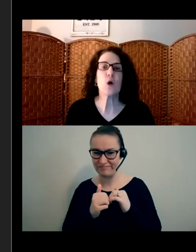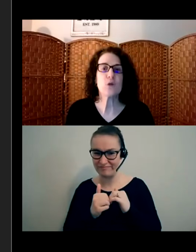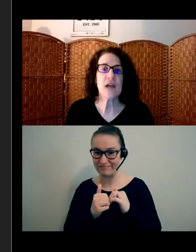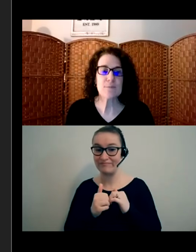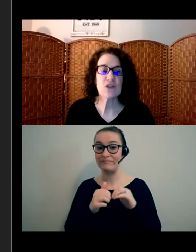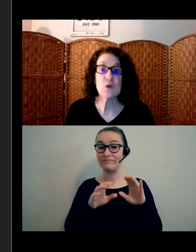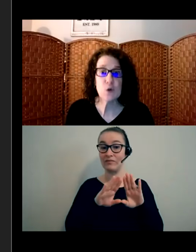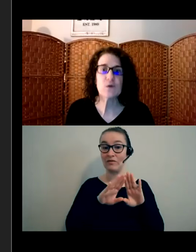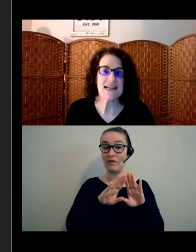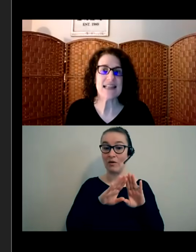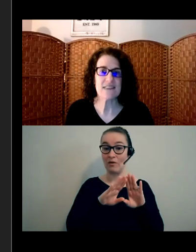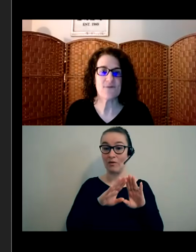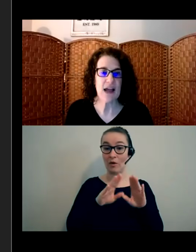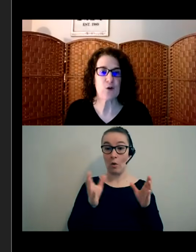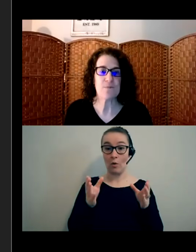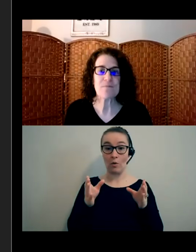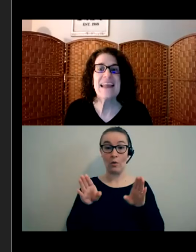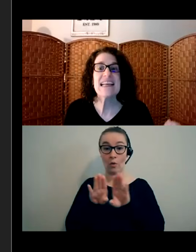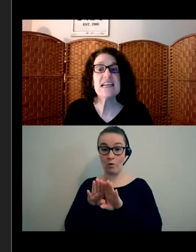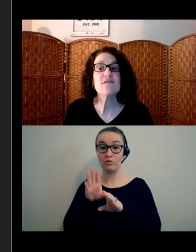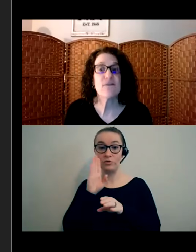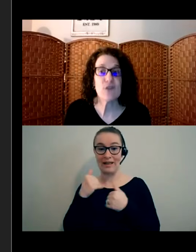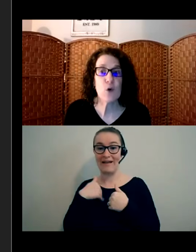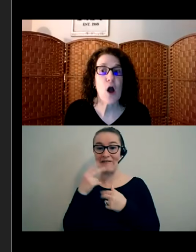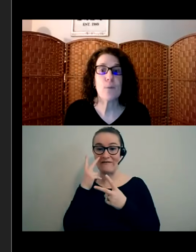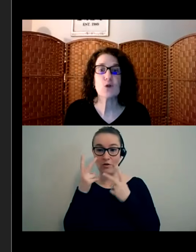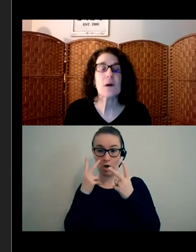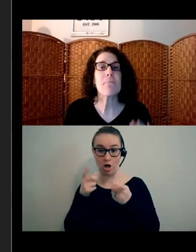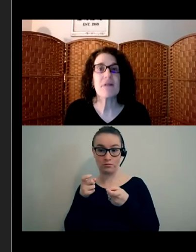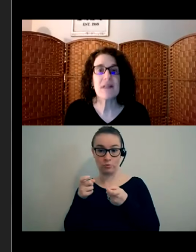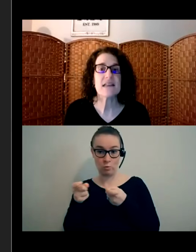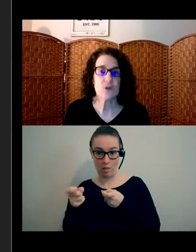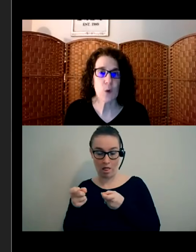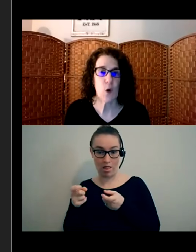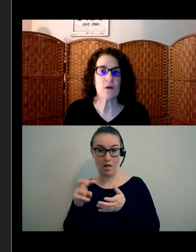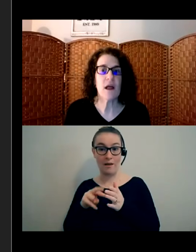closed captions use that text file. It gives the viewer almost complete control.